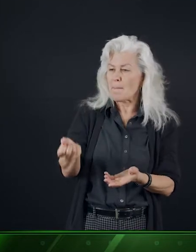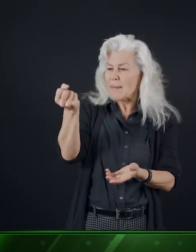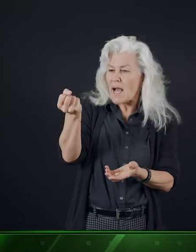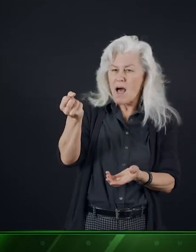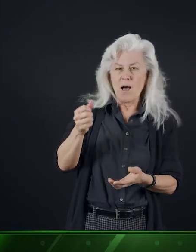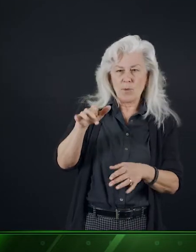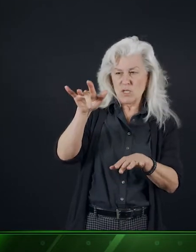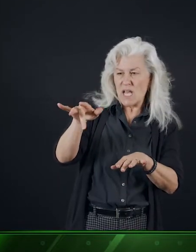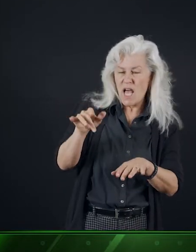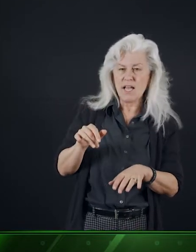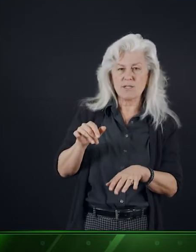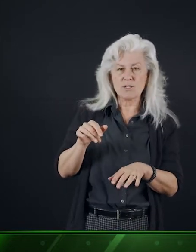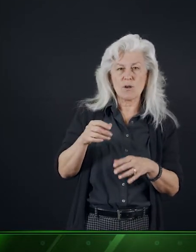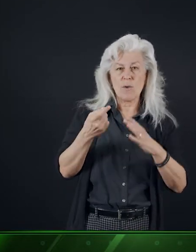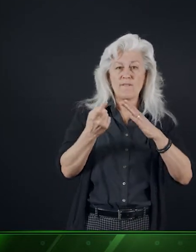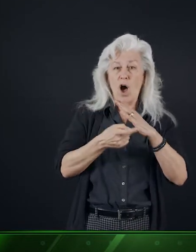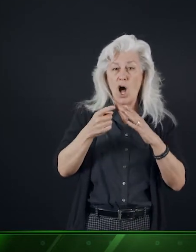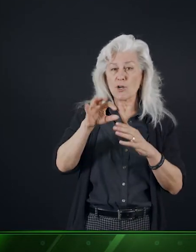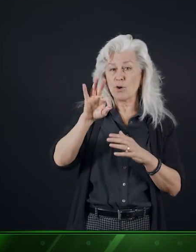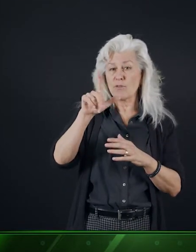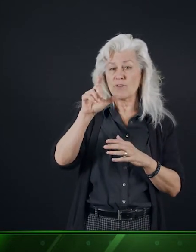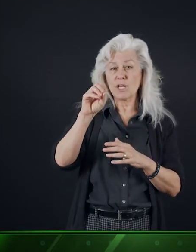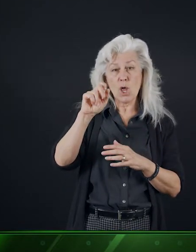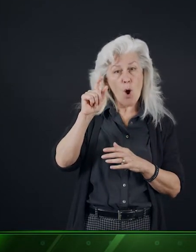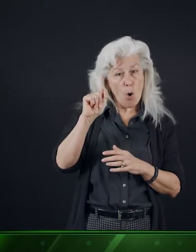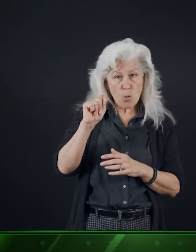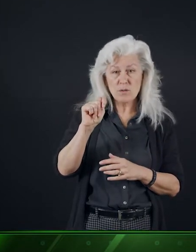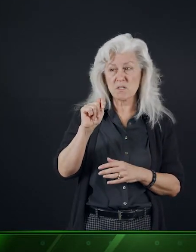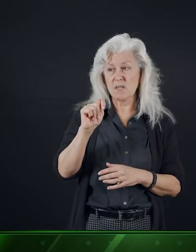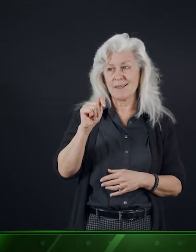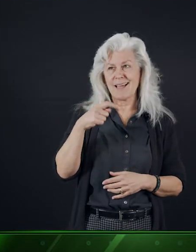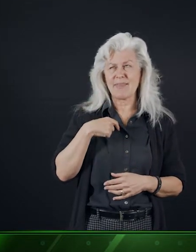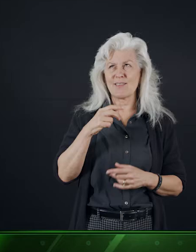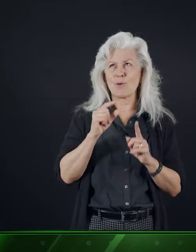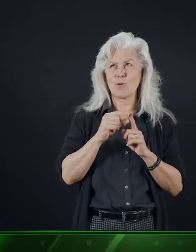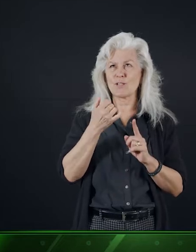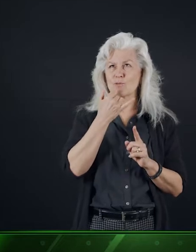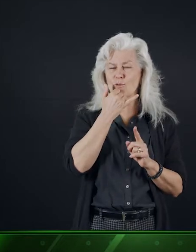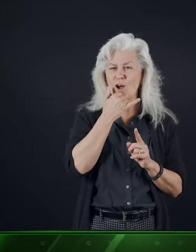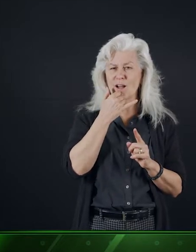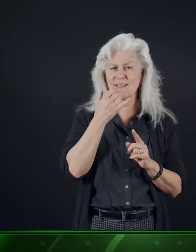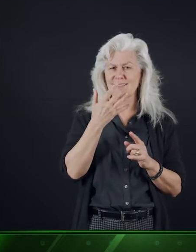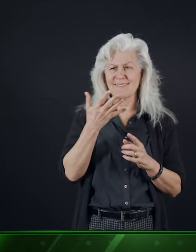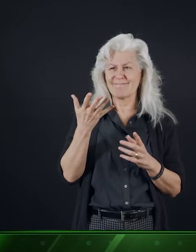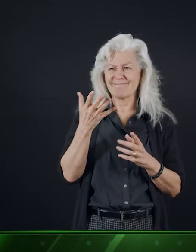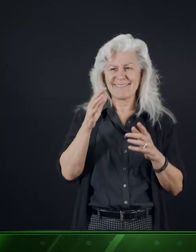which happens to, and I always get this word wrong, thalassophobia, the fear of being submerged in water,